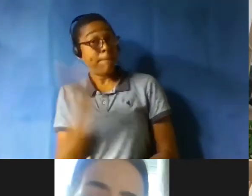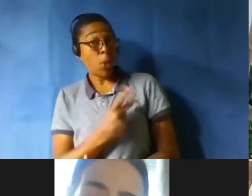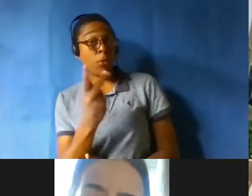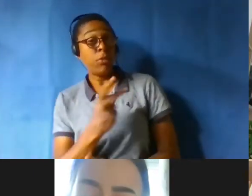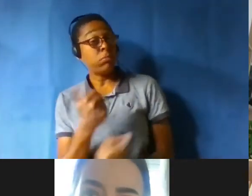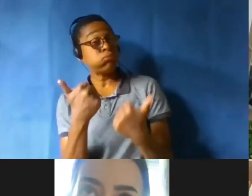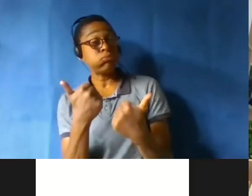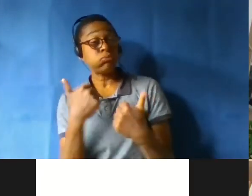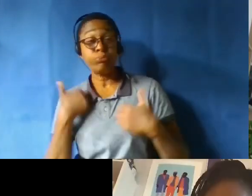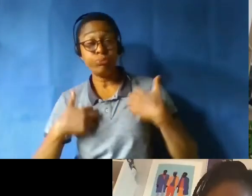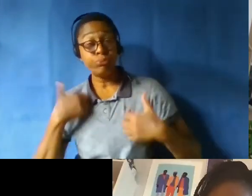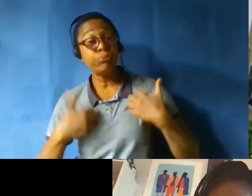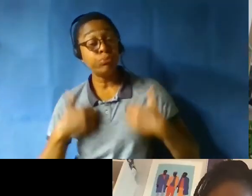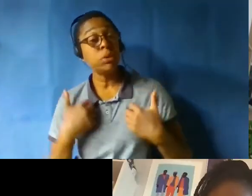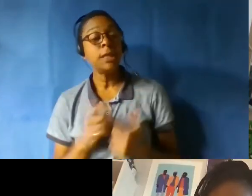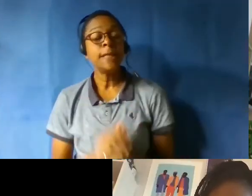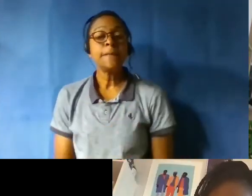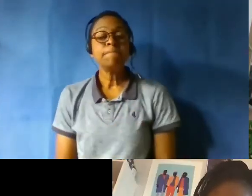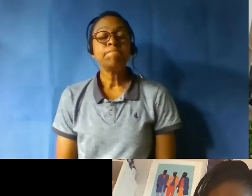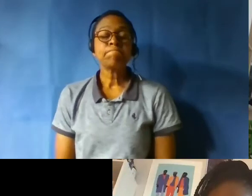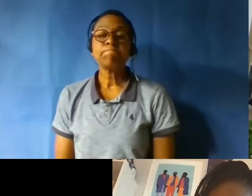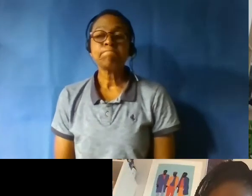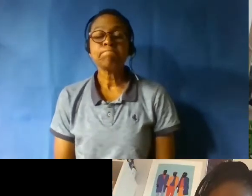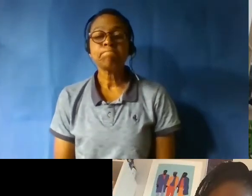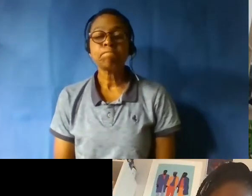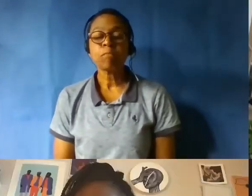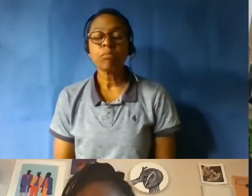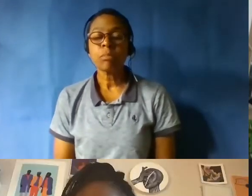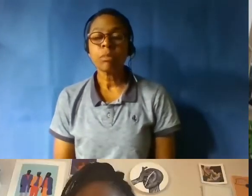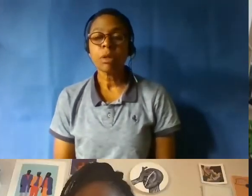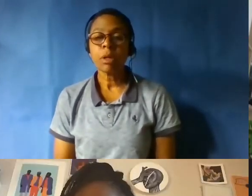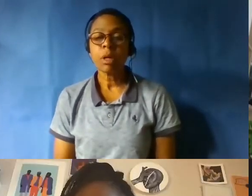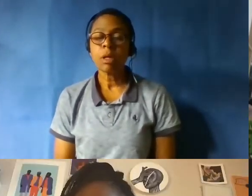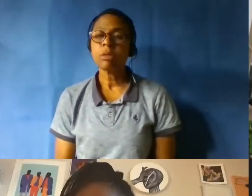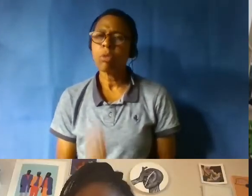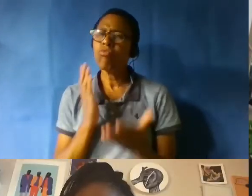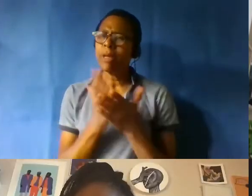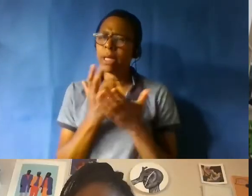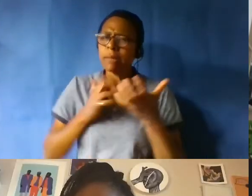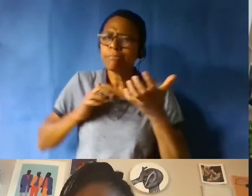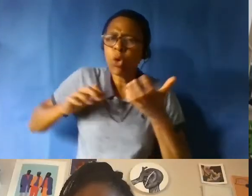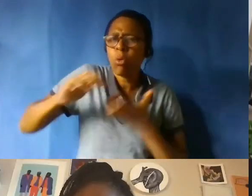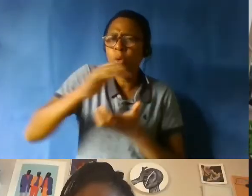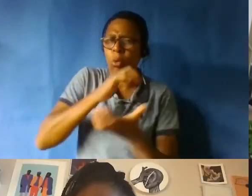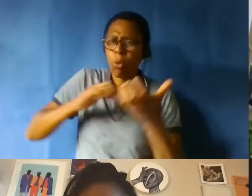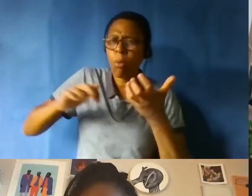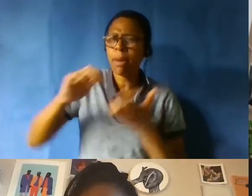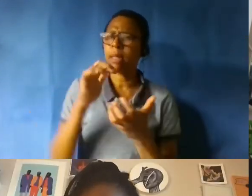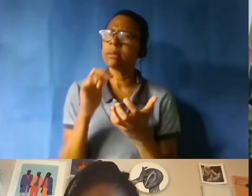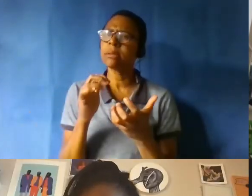mean I can't it is such a complex it's such a complex question that you know I